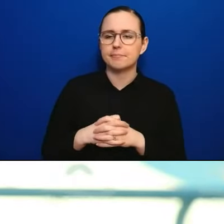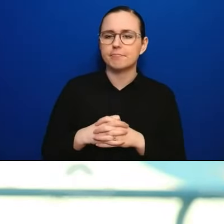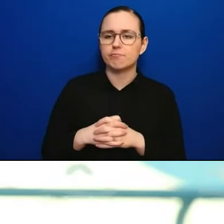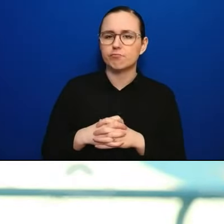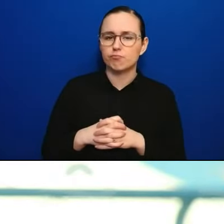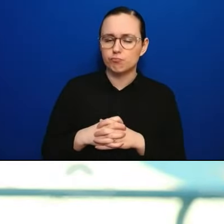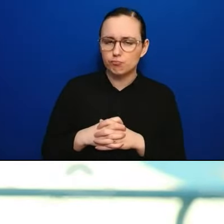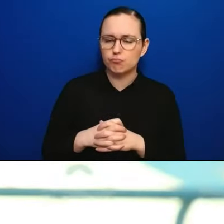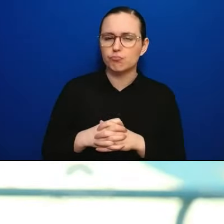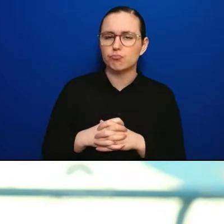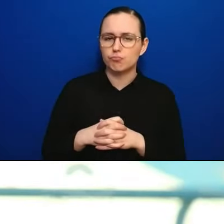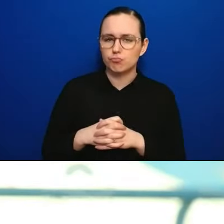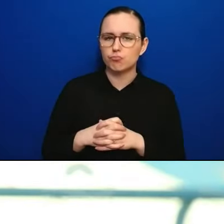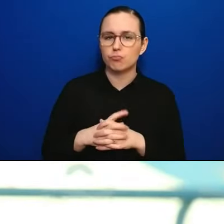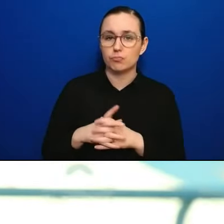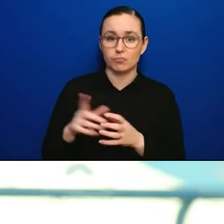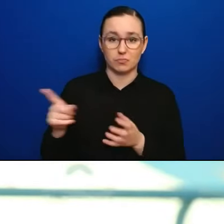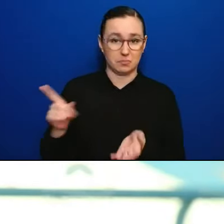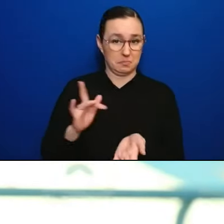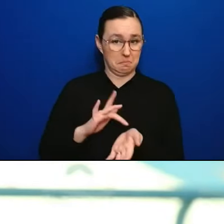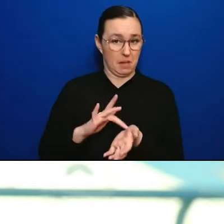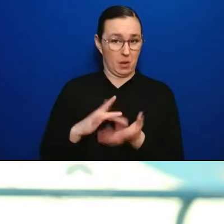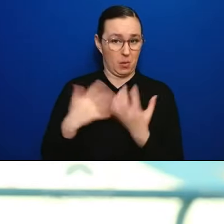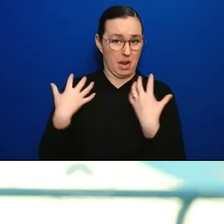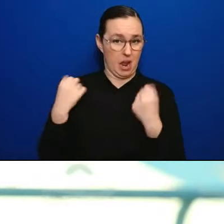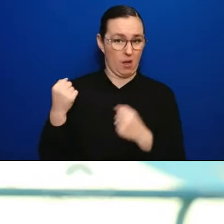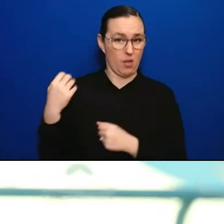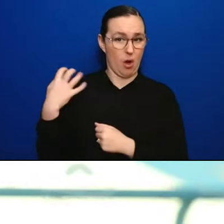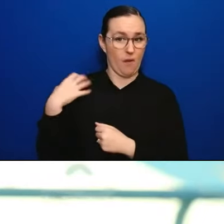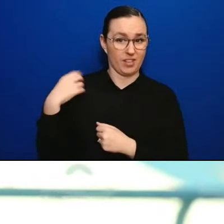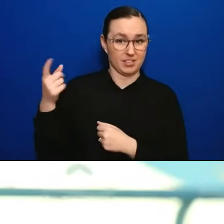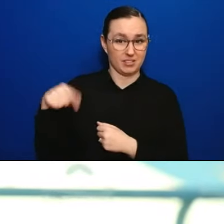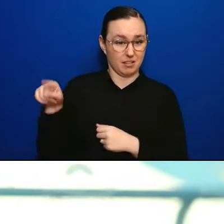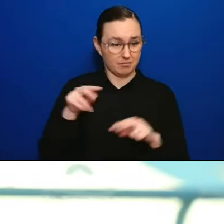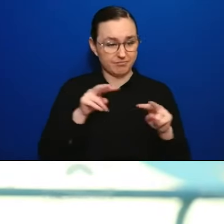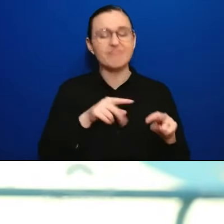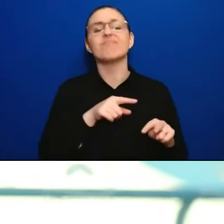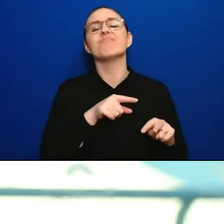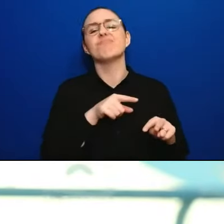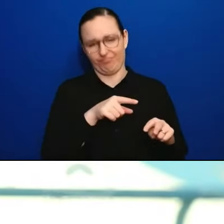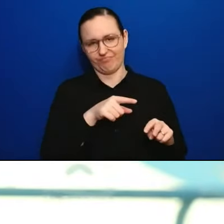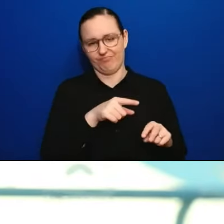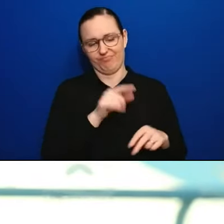approach.